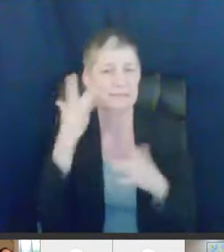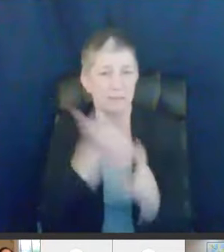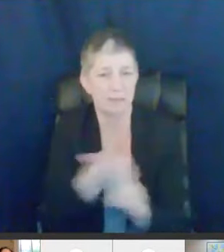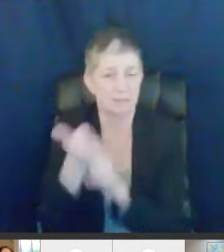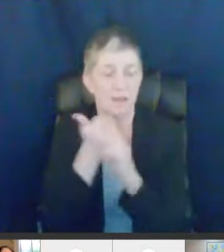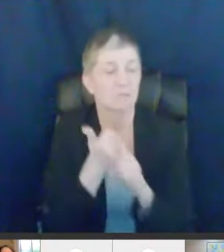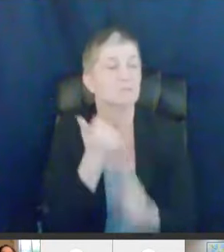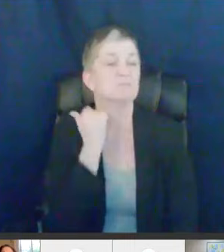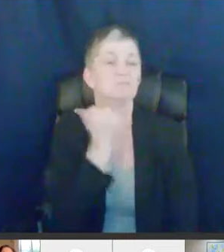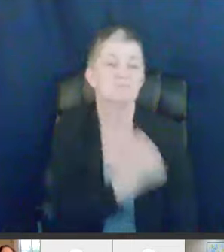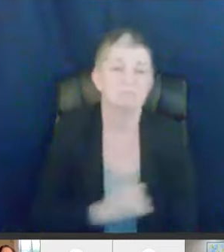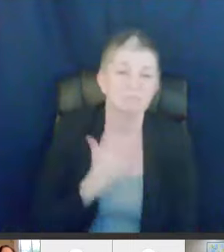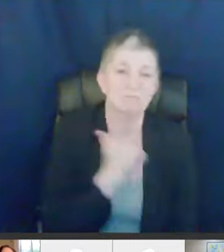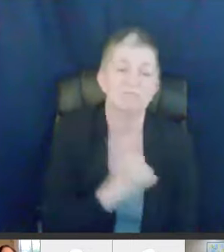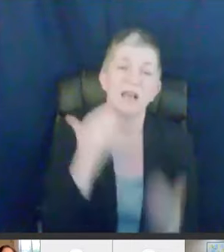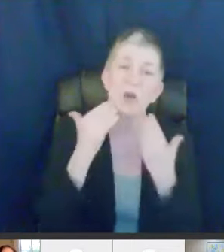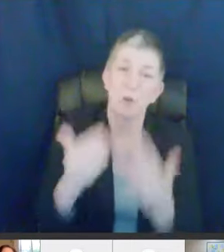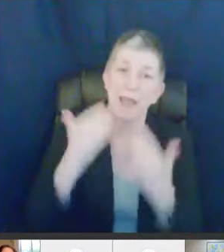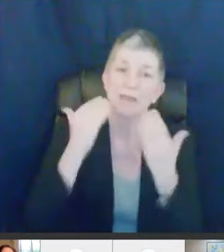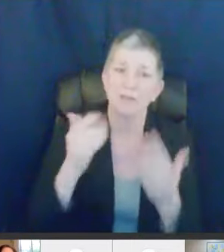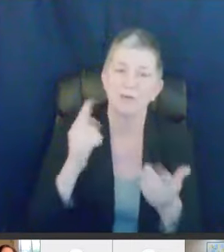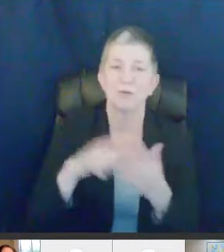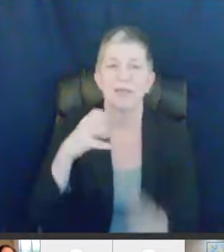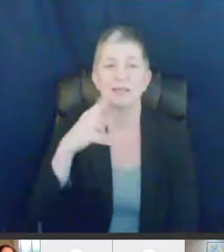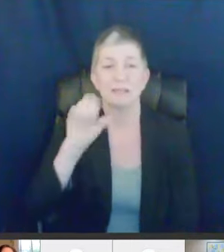sincerest gratitude to these EMS agencies and our dedicated EMS